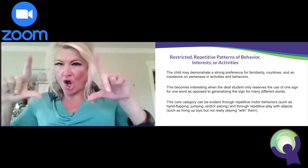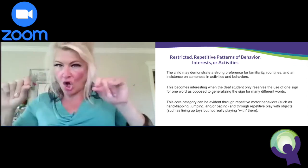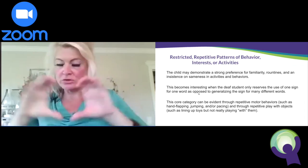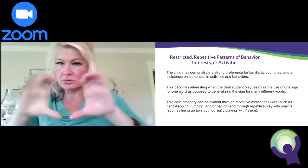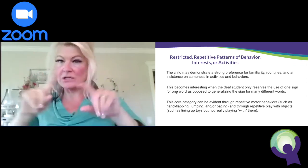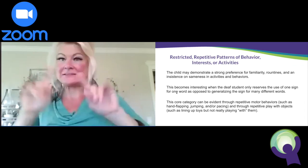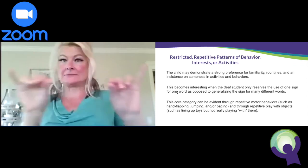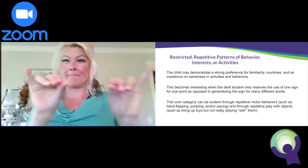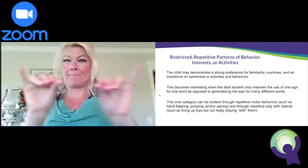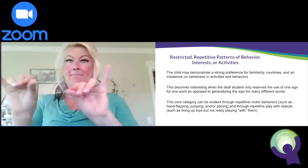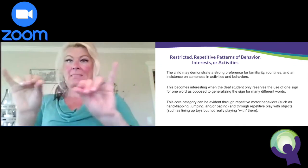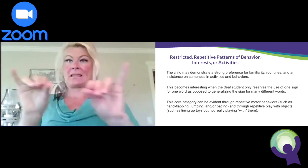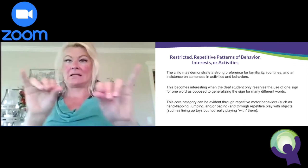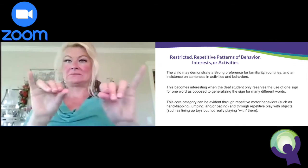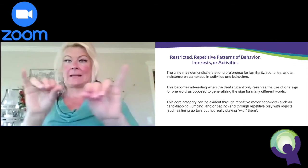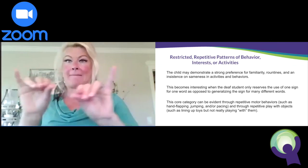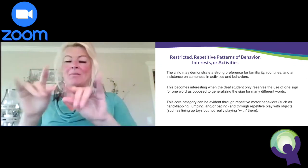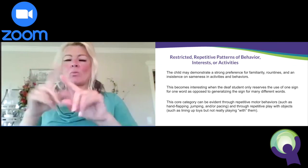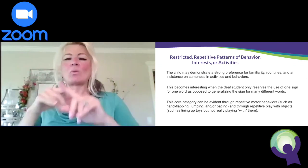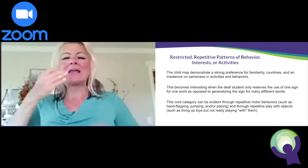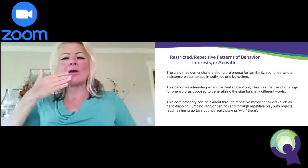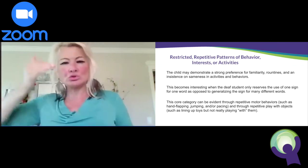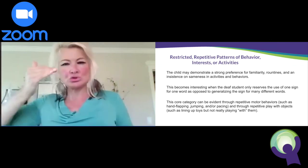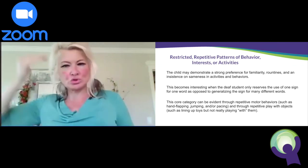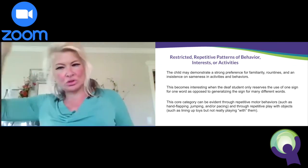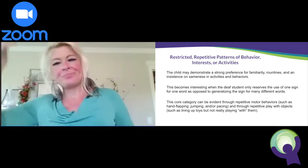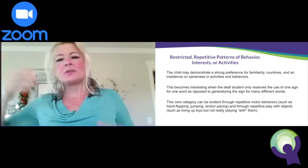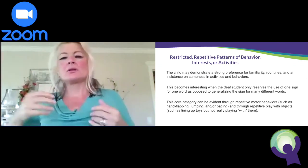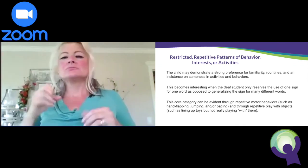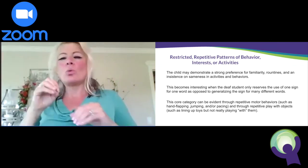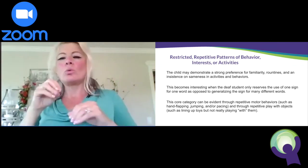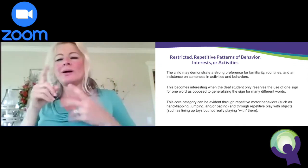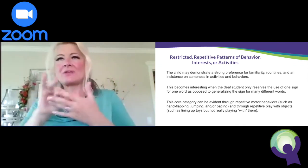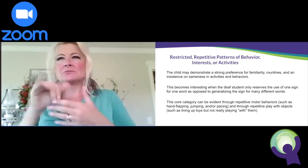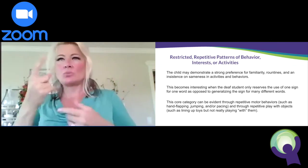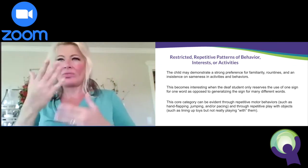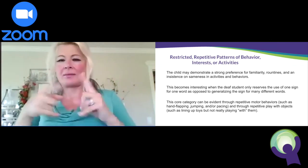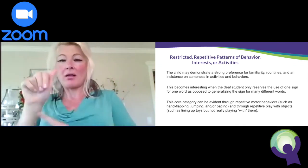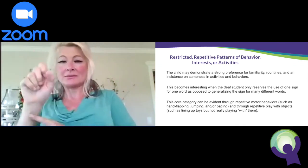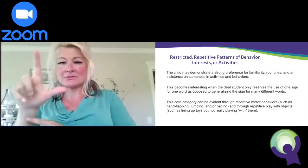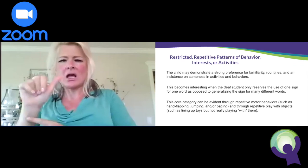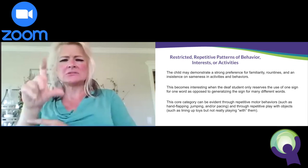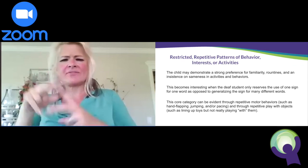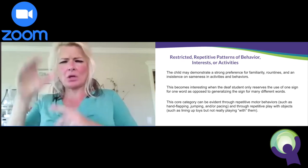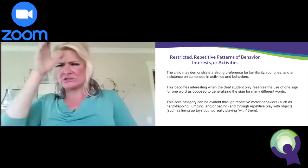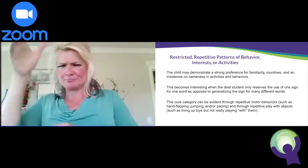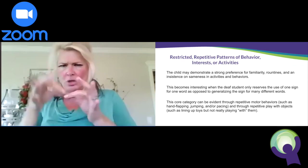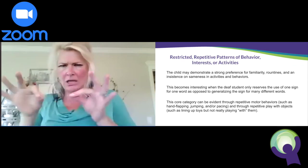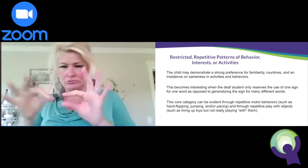"current." You'd have to use more repetitive words that they would understand.